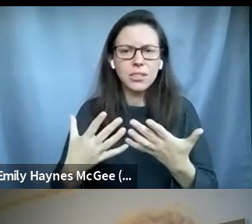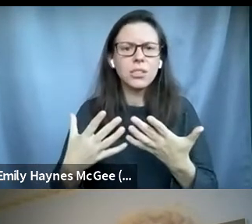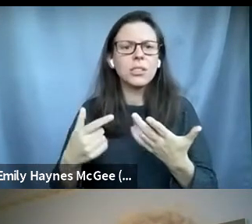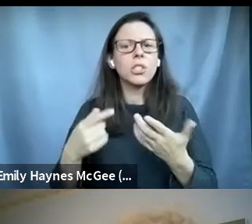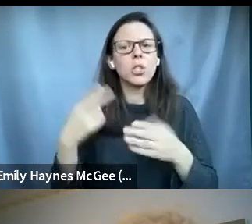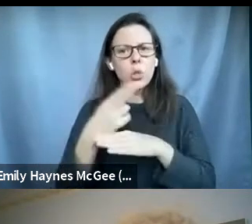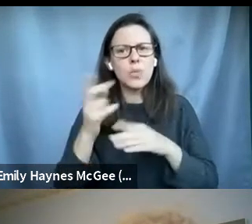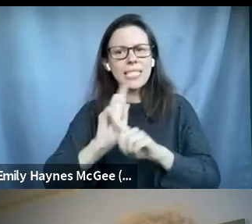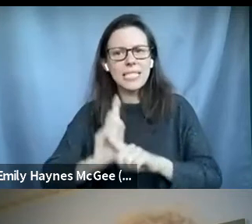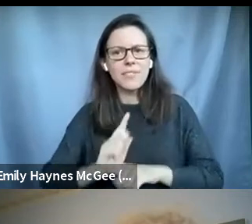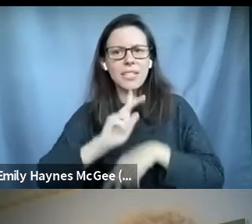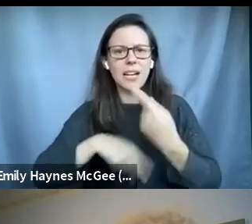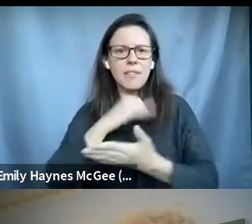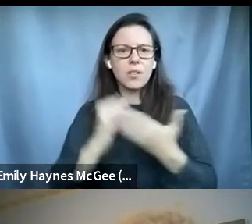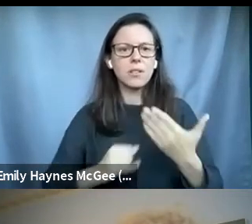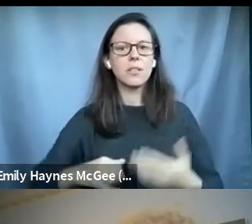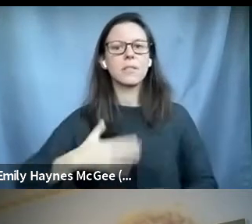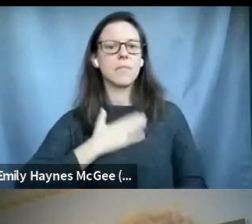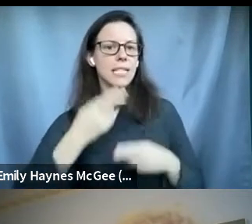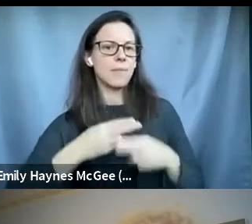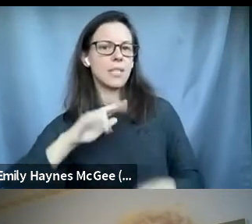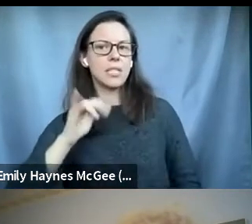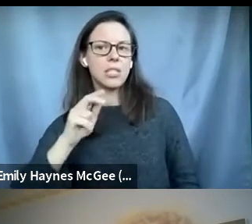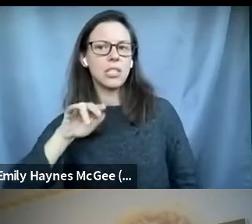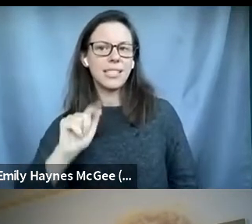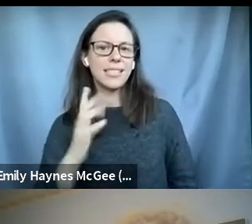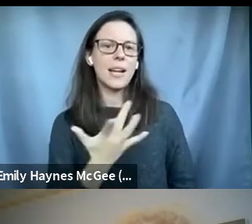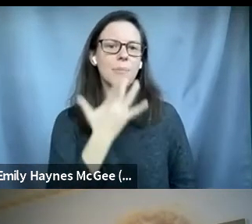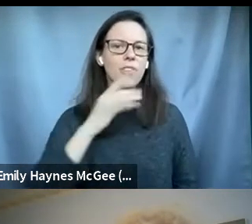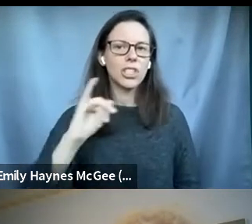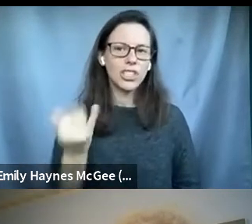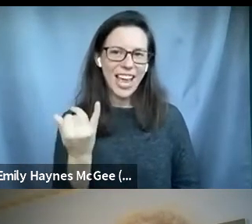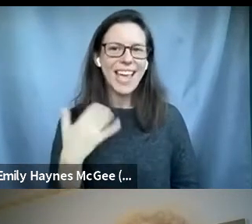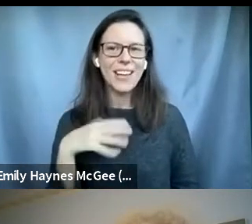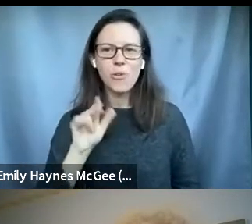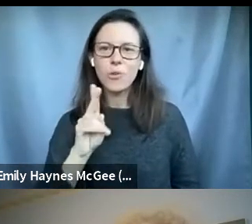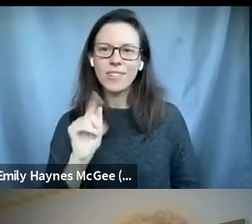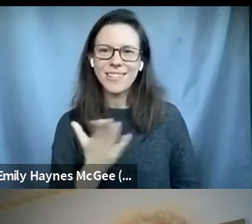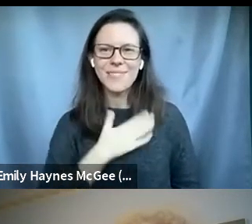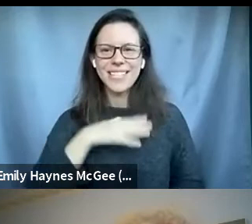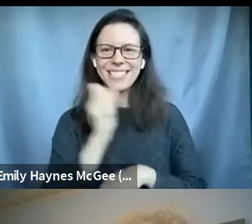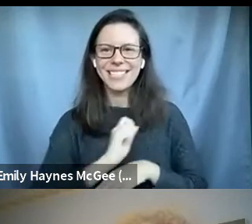I like to go by Jay Ora, a stage name. One of the hats that I wear is event planner.